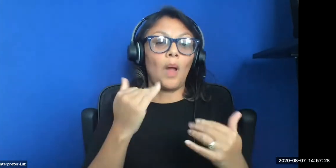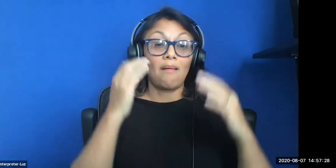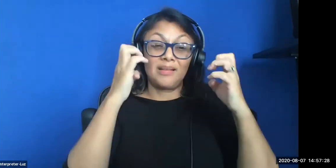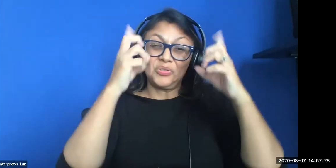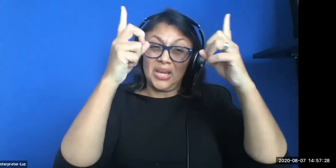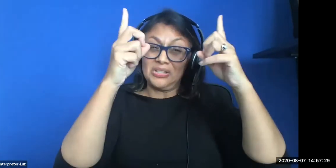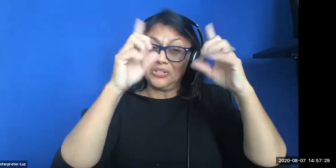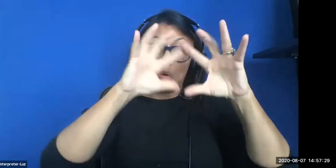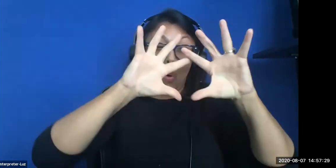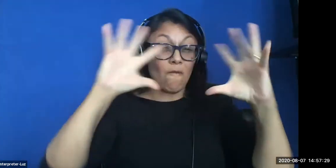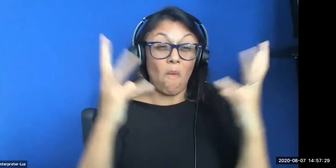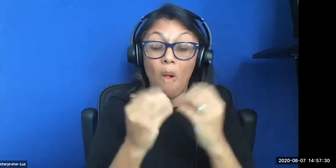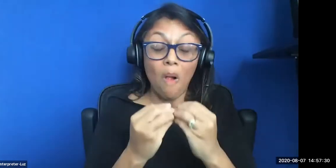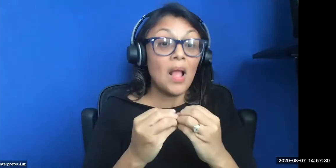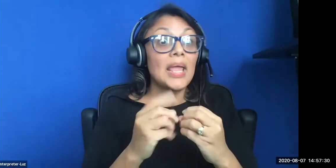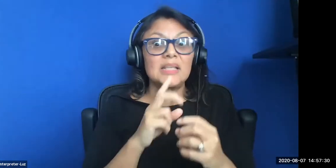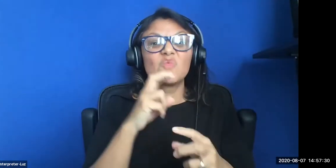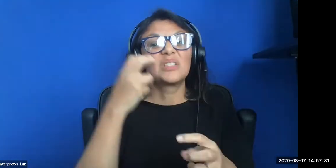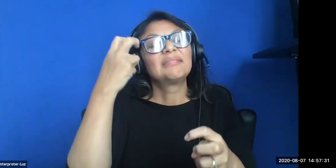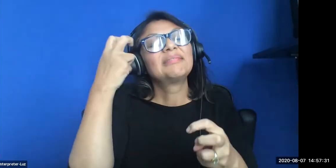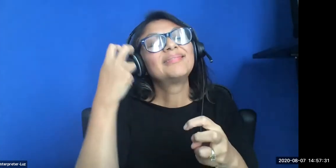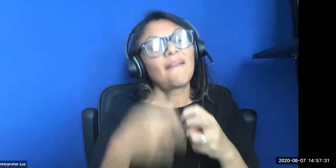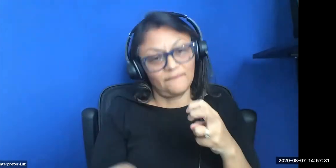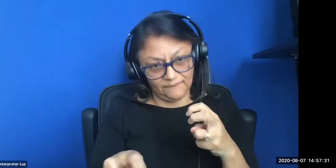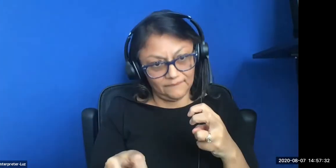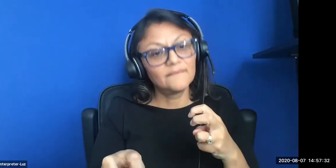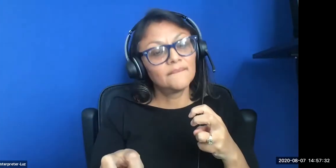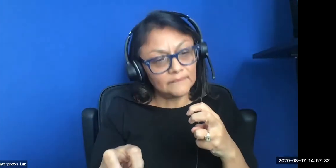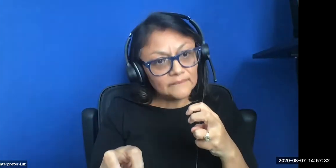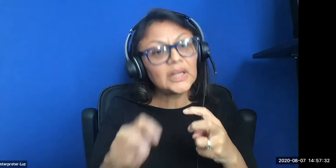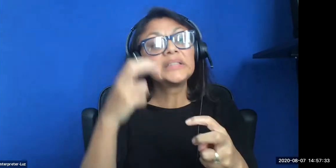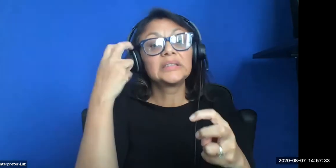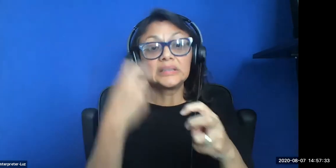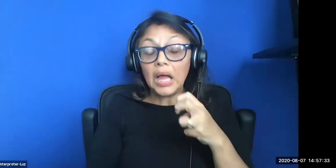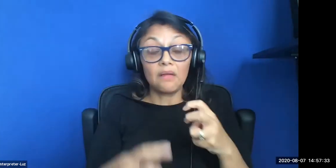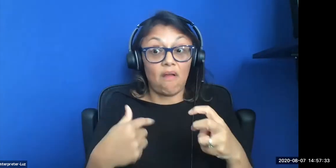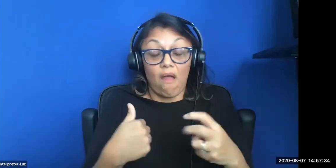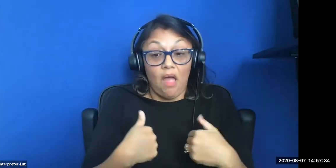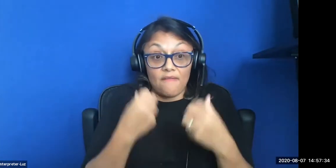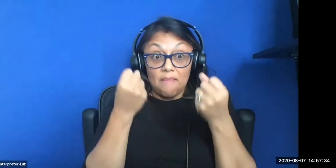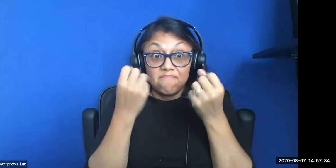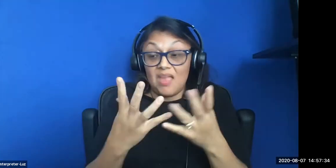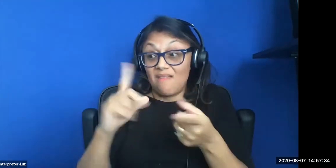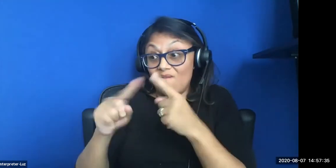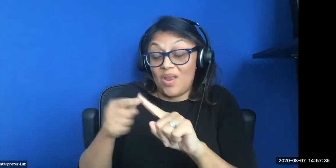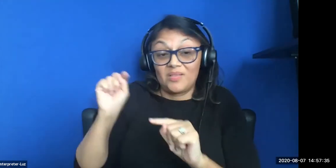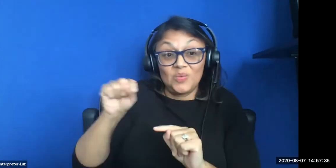Channelle Charest: Is really a tough. It's a tough one. I have I have so many great friends who are teachers. I've done guest lectures before